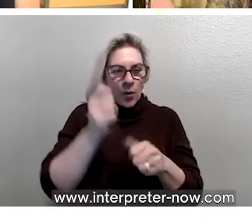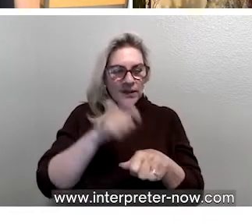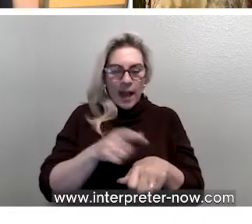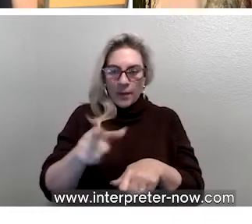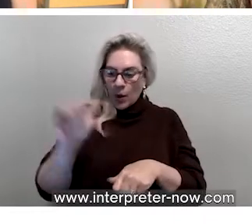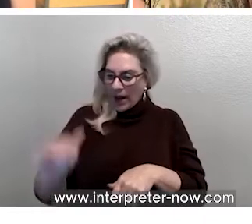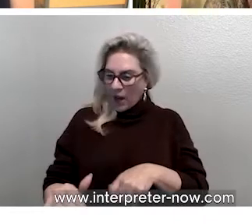you grow up?"